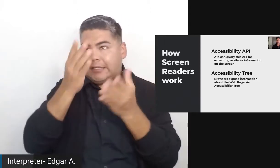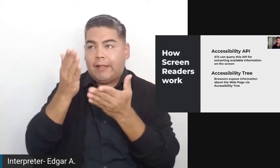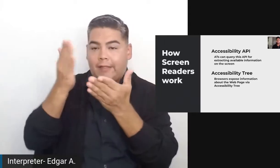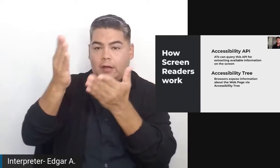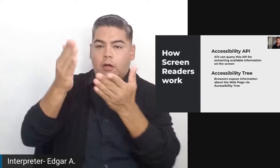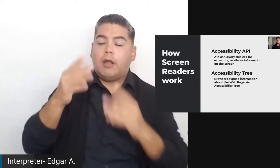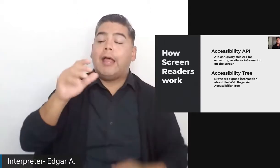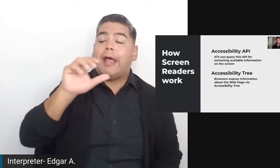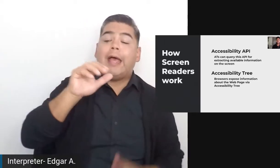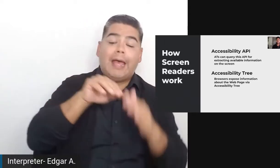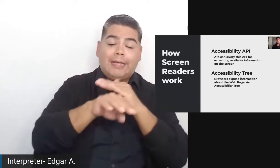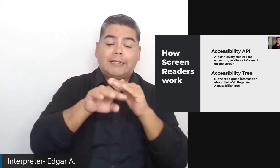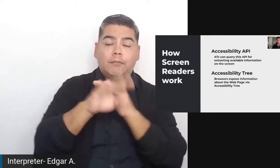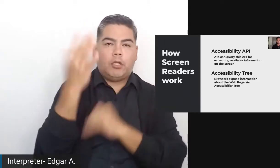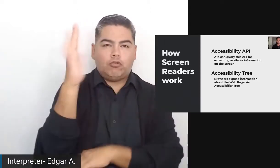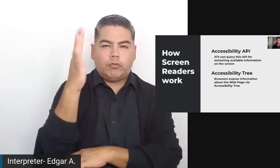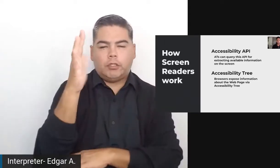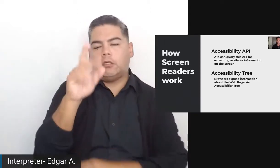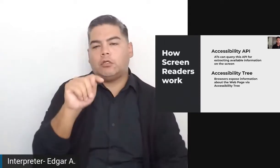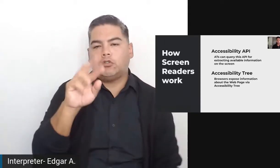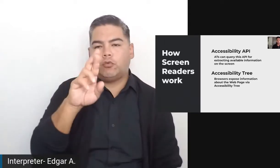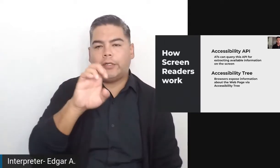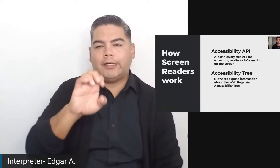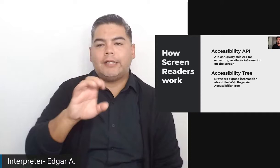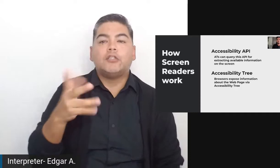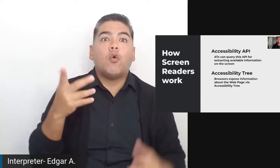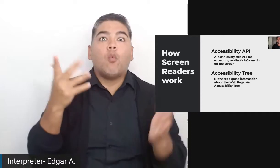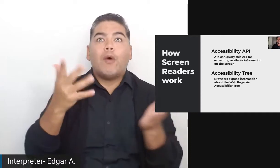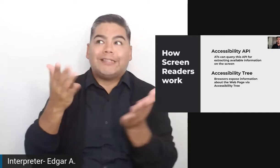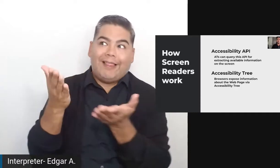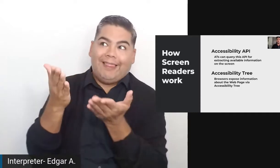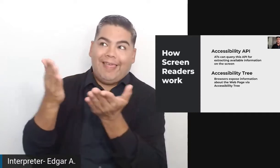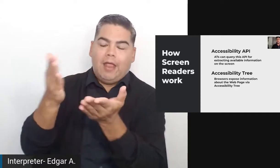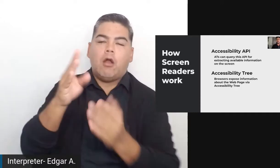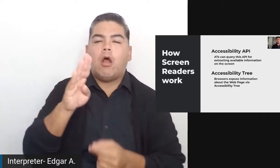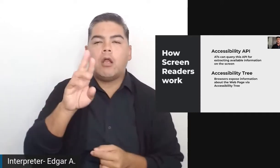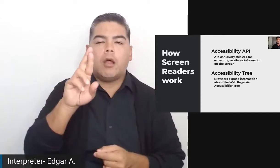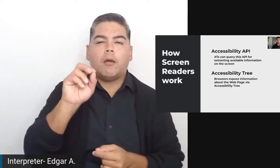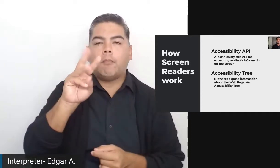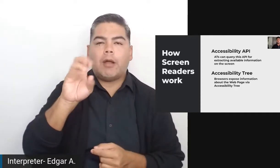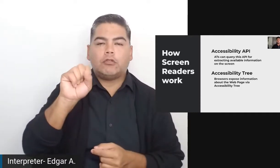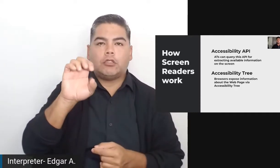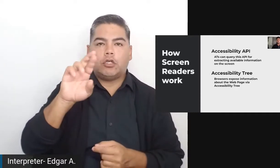from the browser, and that is how your screen reader knows what is on the screen and what is on your webpage.